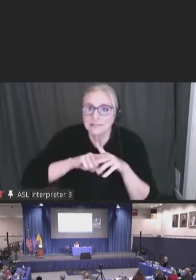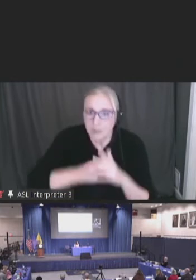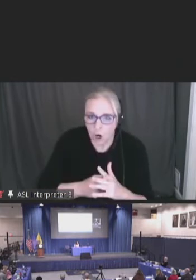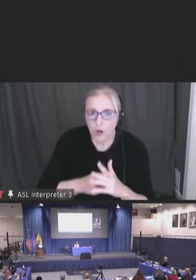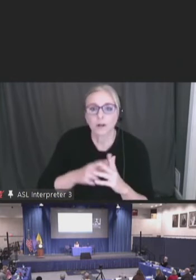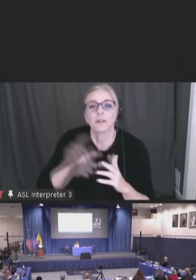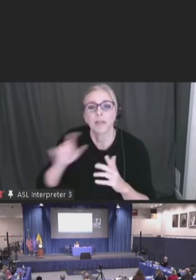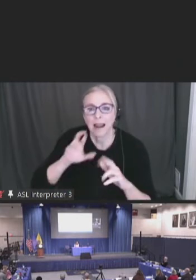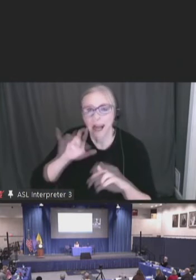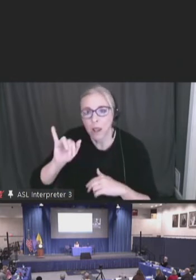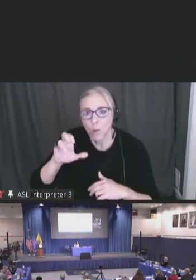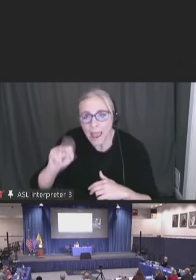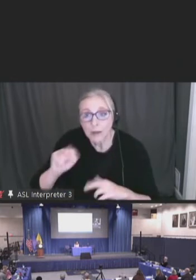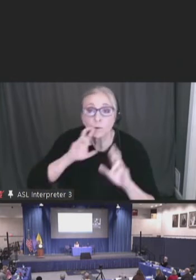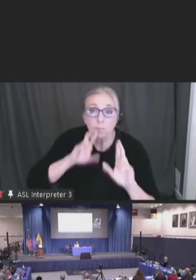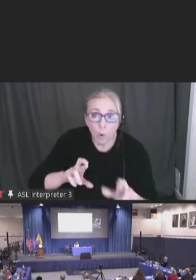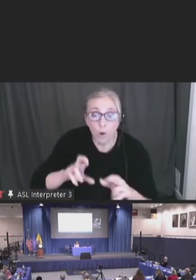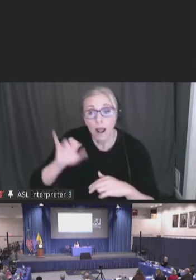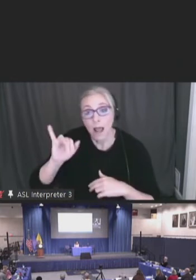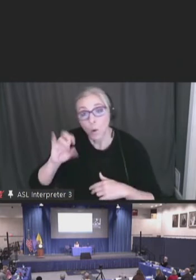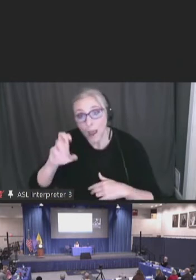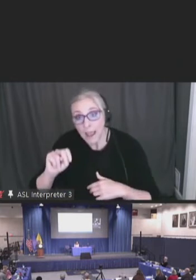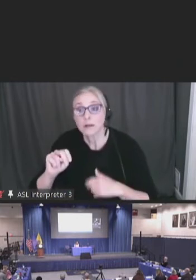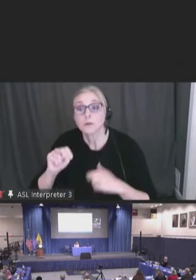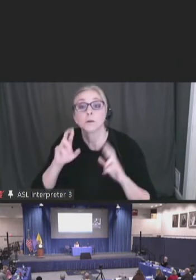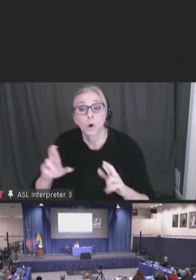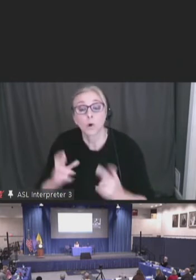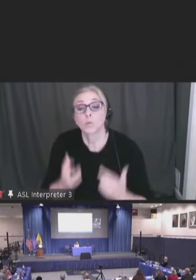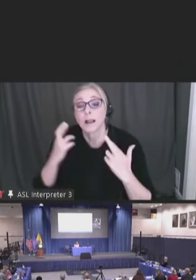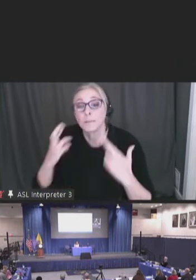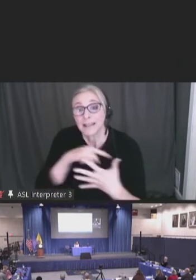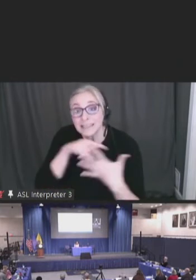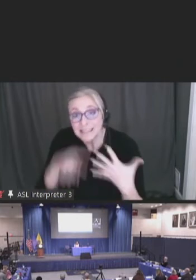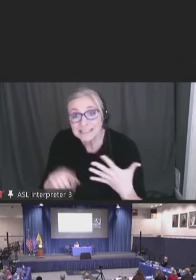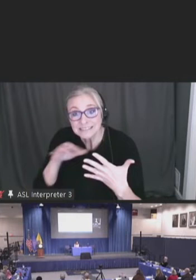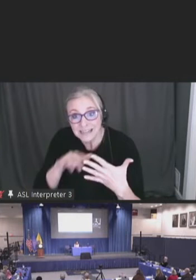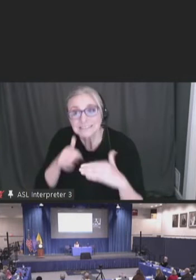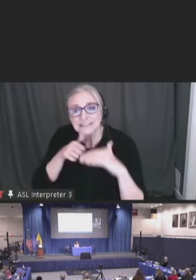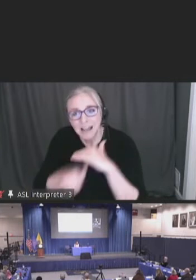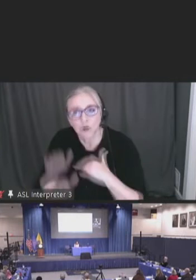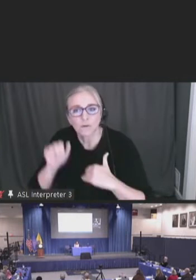And then the IOM report recommended these specific studies in the VSD and other systems.